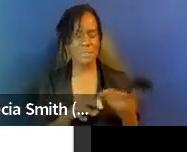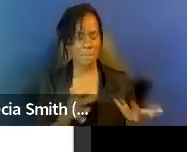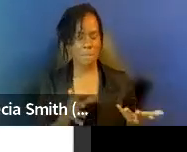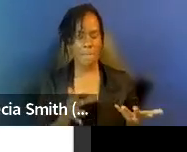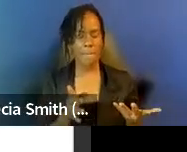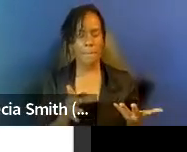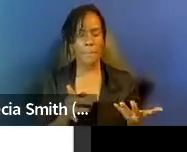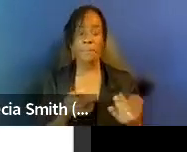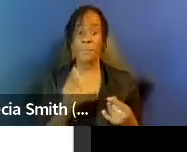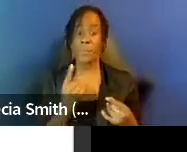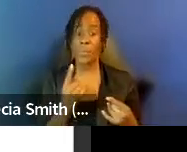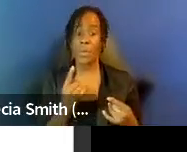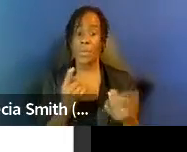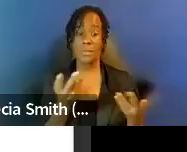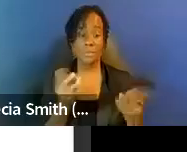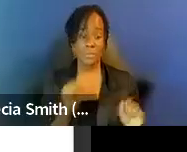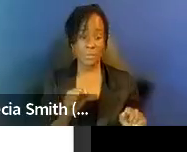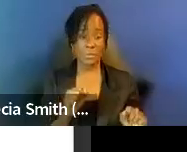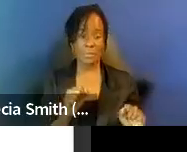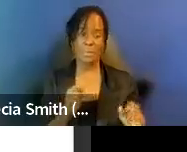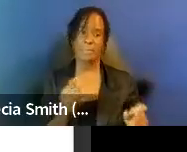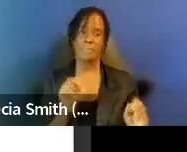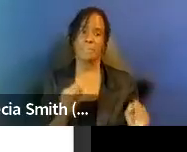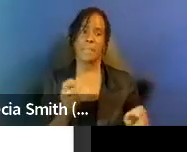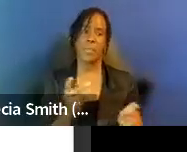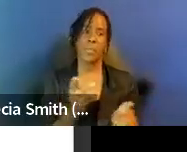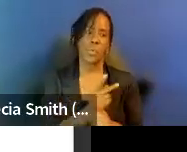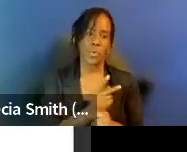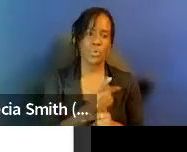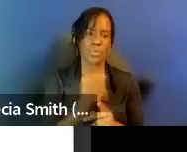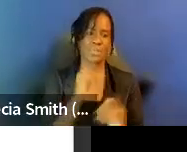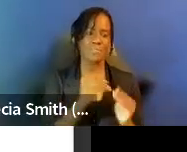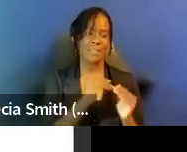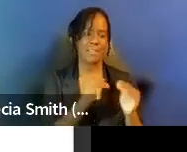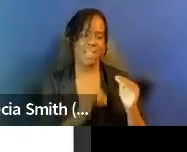clinicians. Next slide.